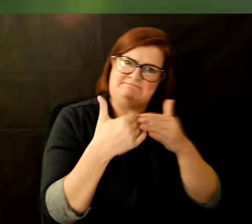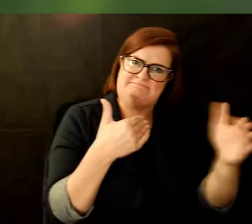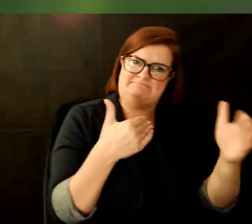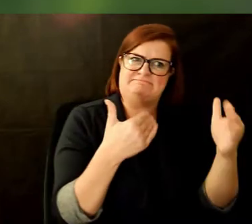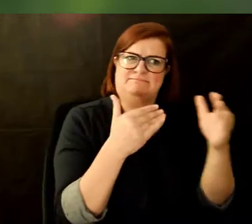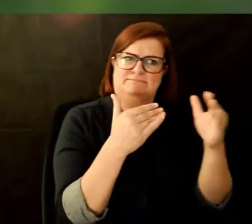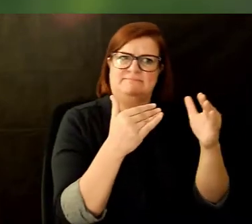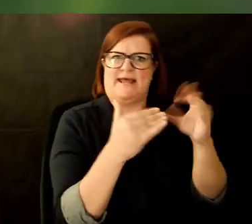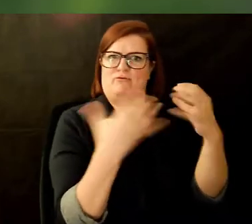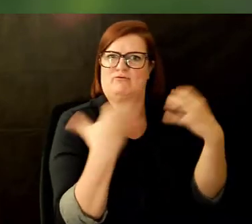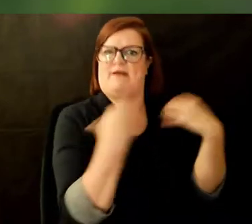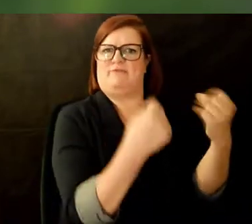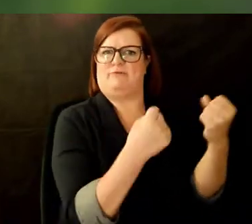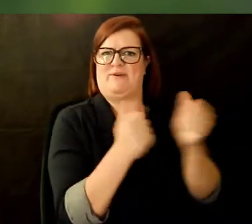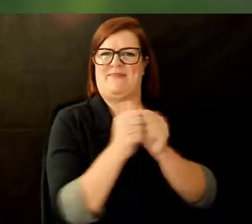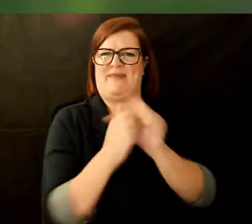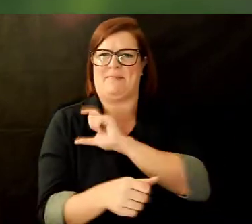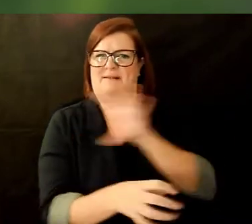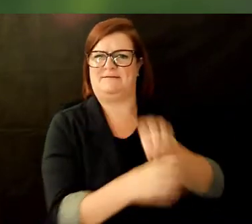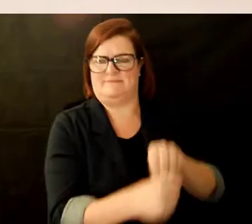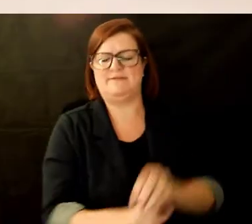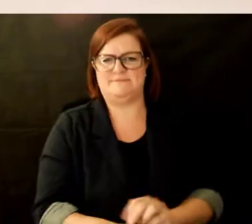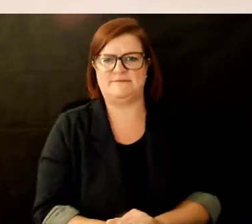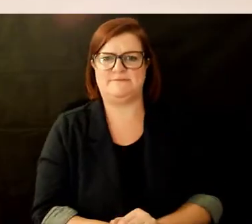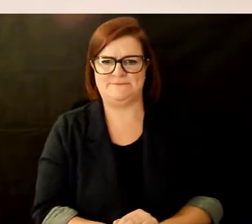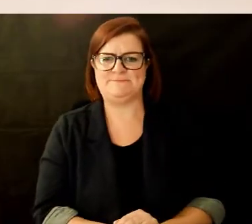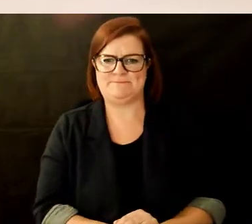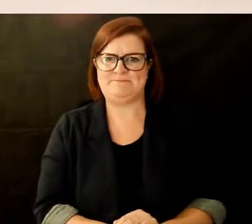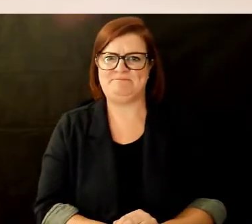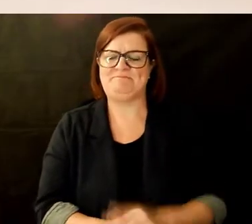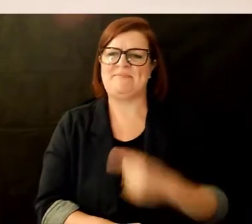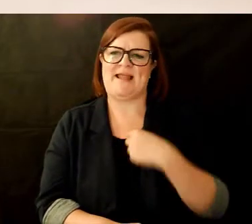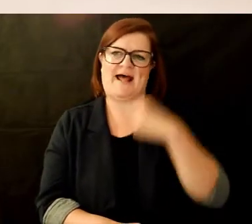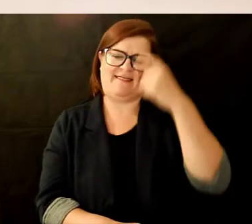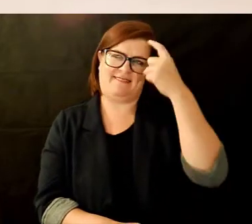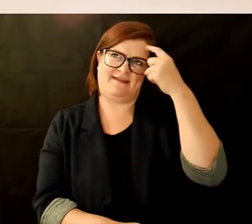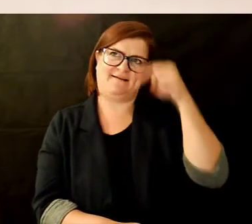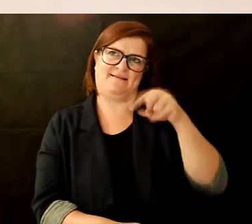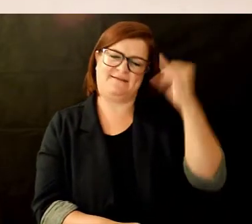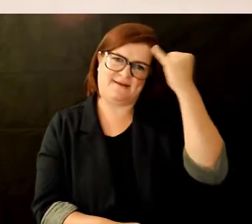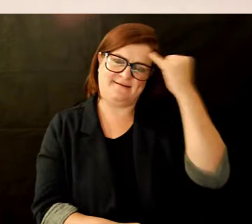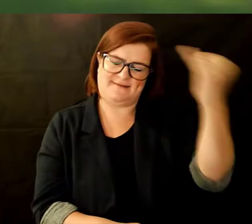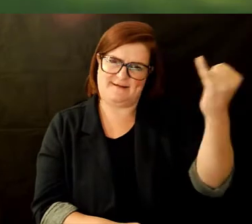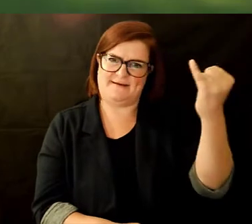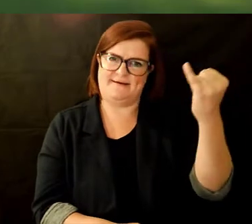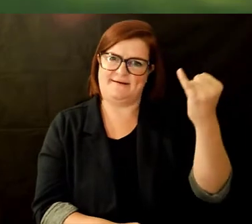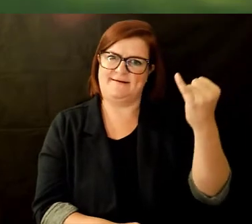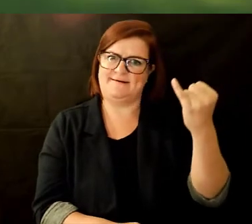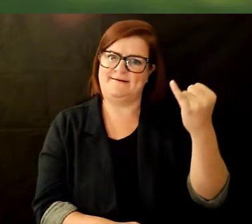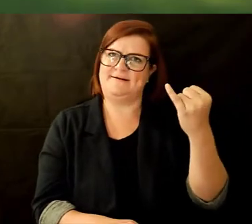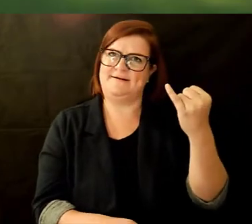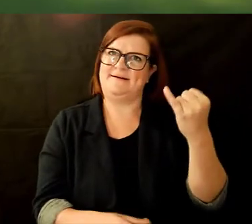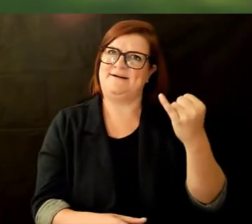to be part of that situation. I think this idea, or at least starting to branch out on this idea, really